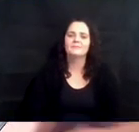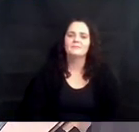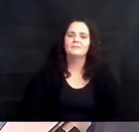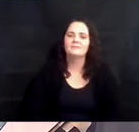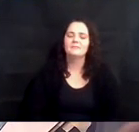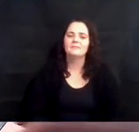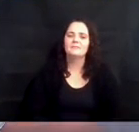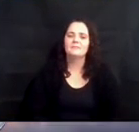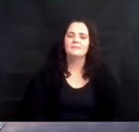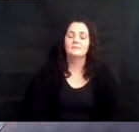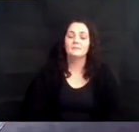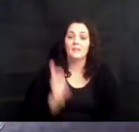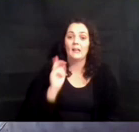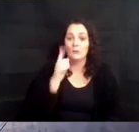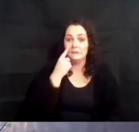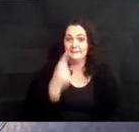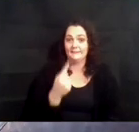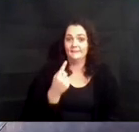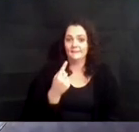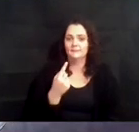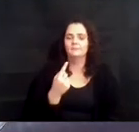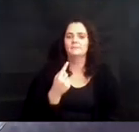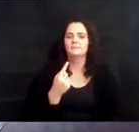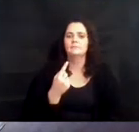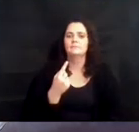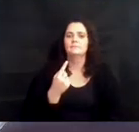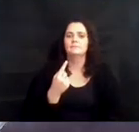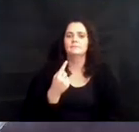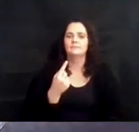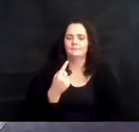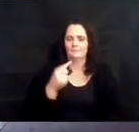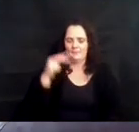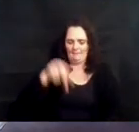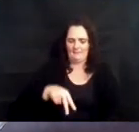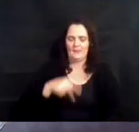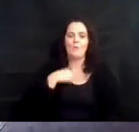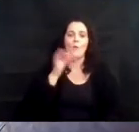everybody can see now again I'm seeing below here to my white drawing paper and